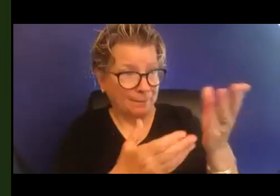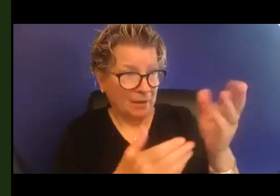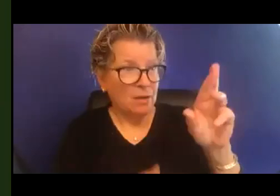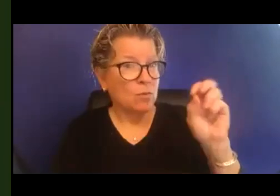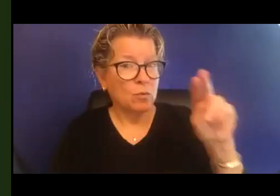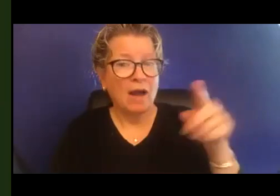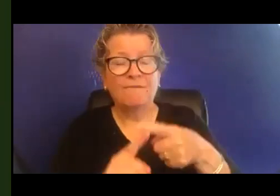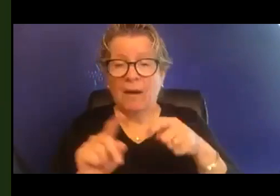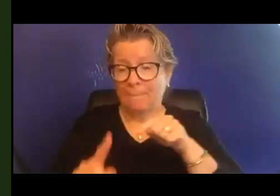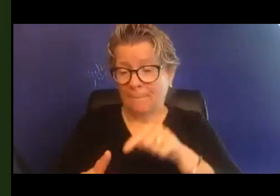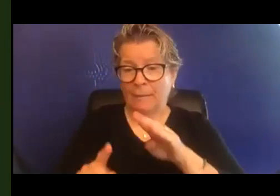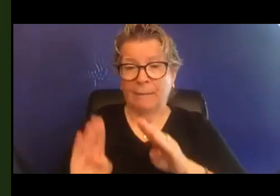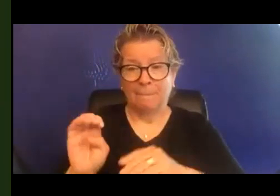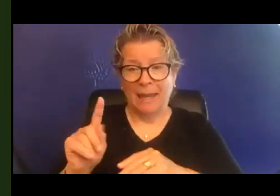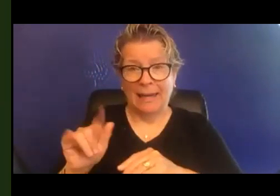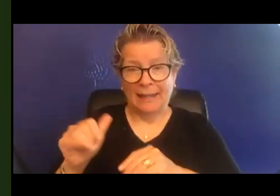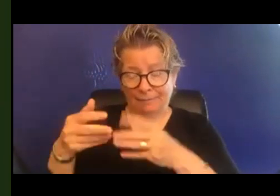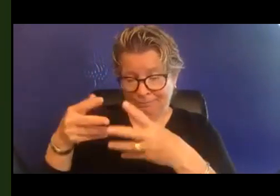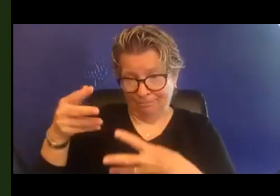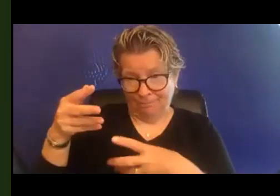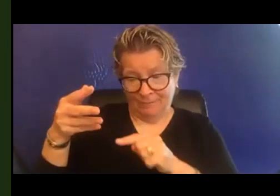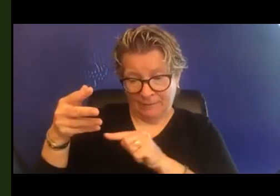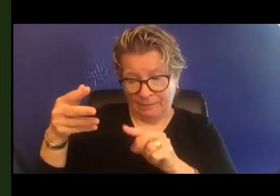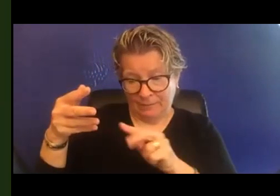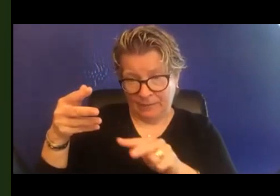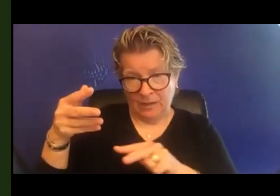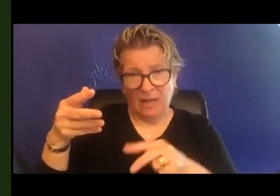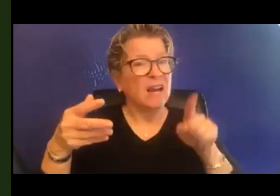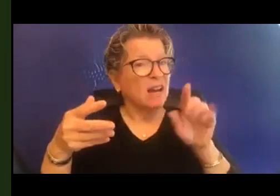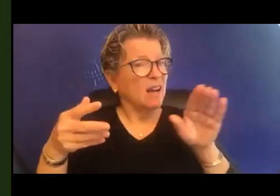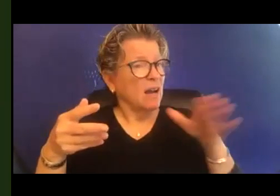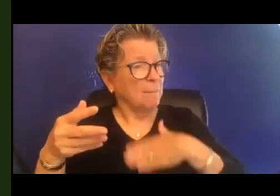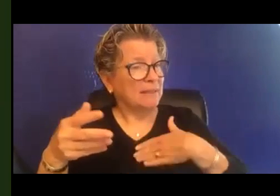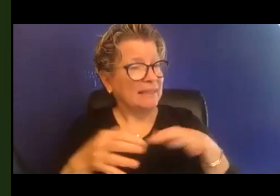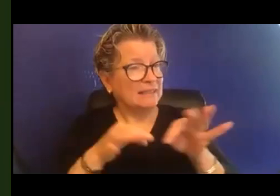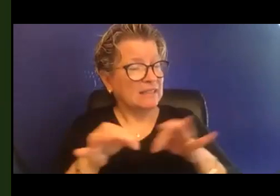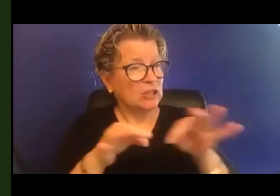And Ron, this is from Betty. And her question is, could you please describe the specific